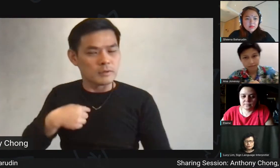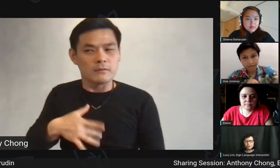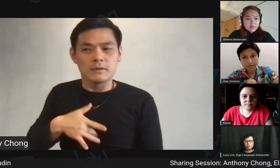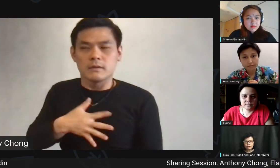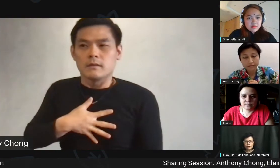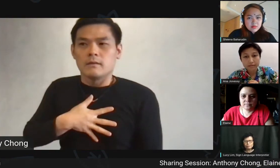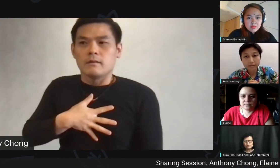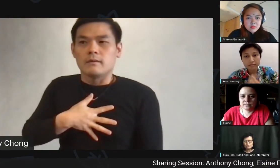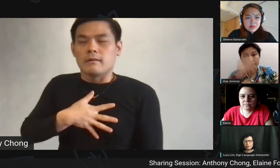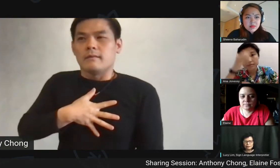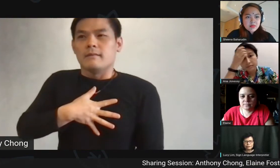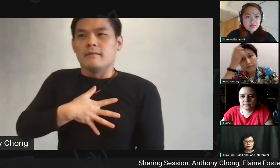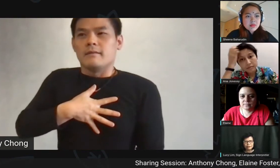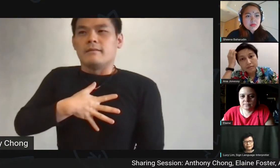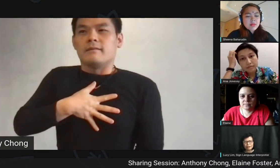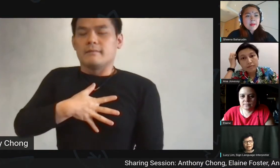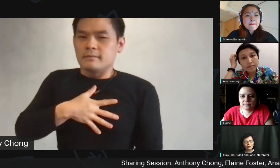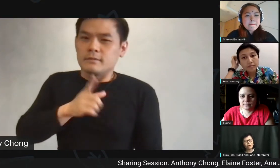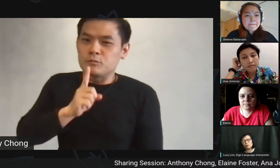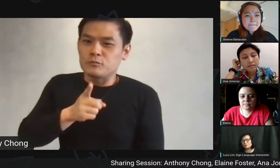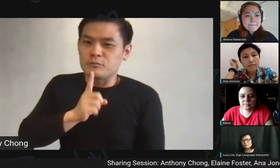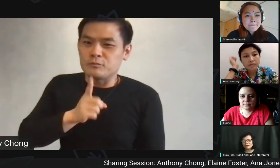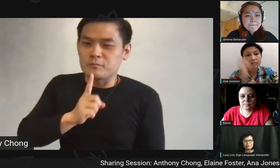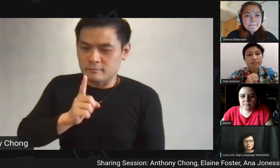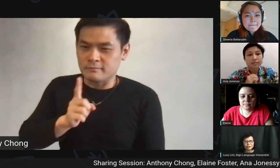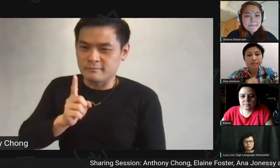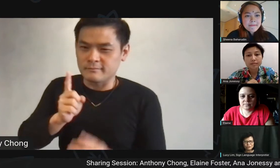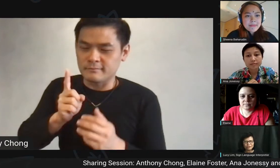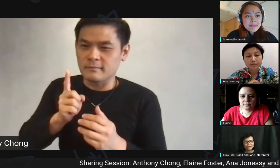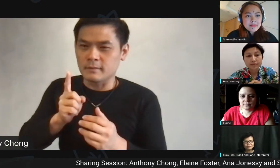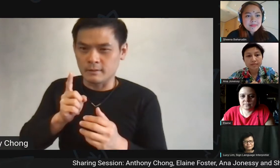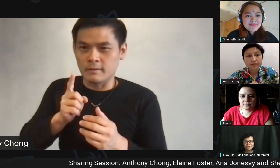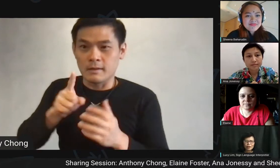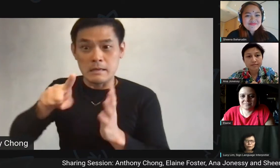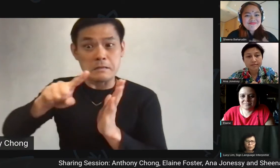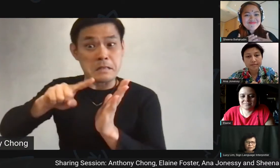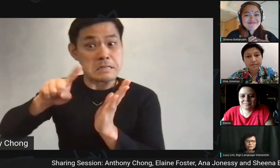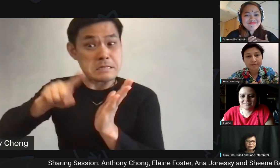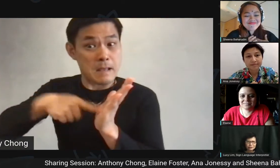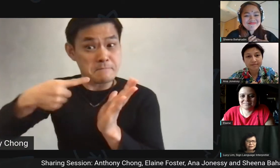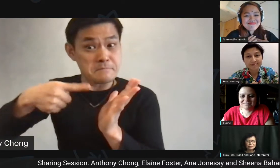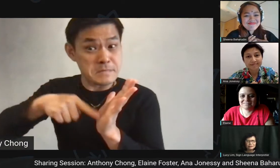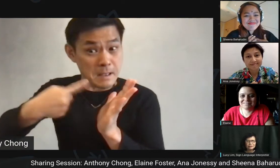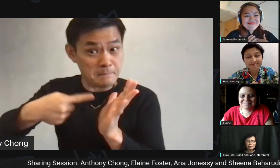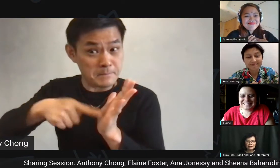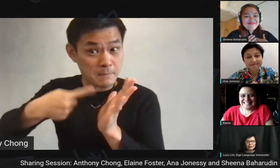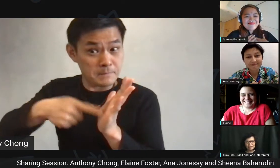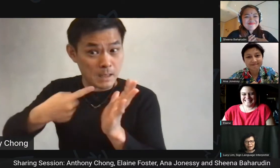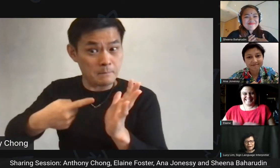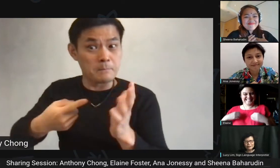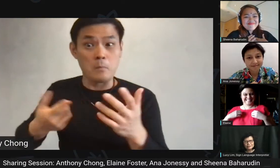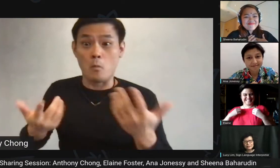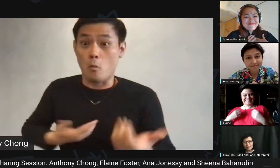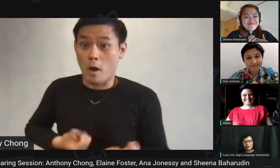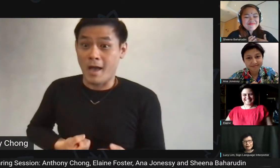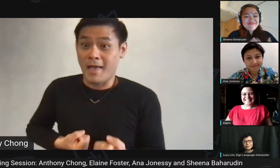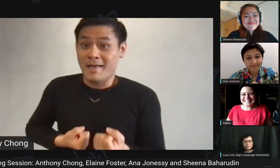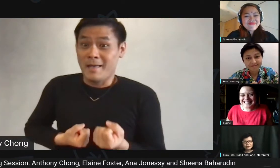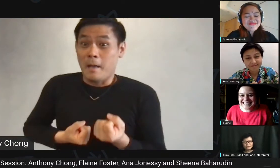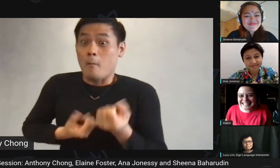So Sheena really read it. I was really touched, Sheena. I was, really. At that time,